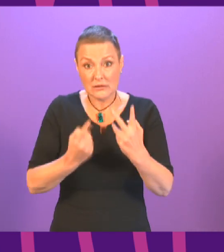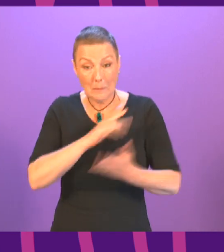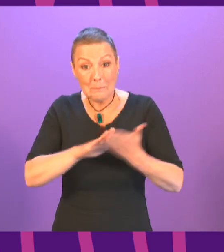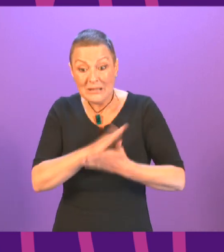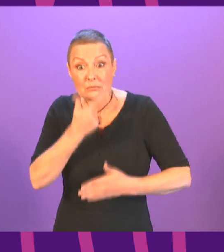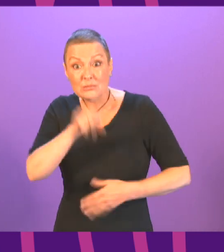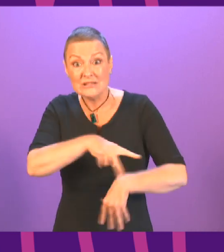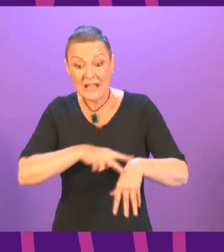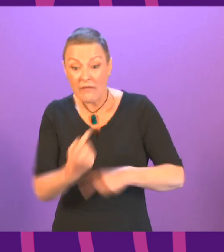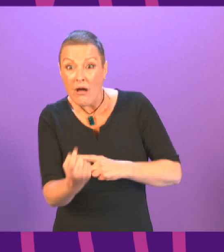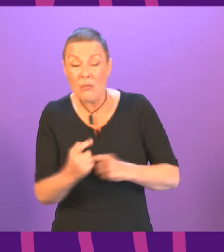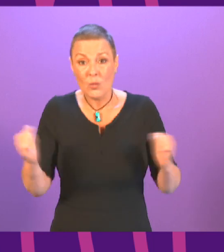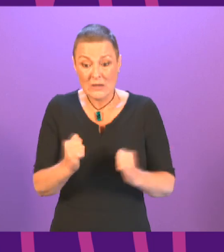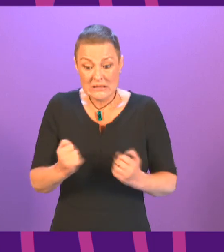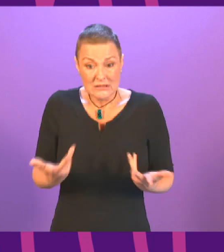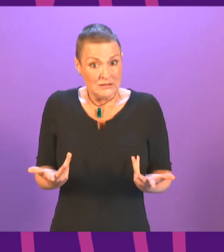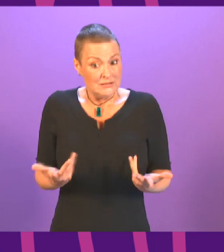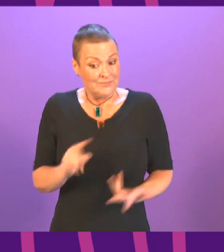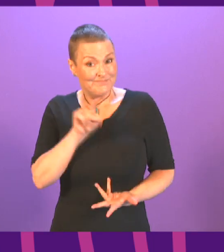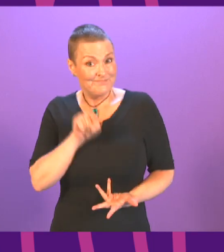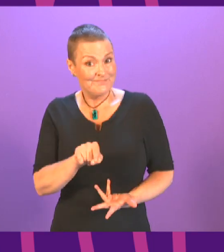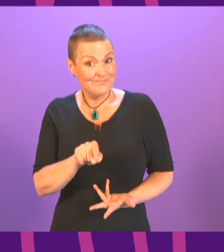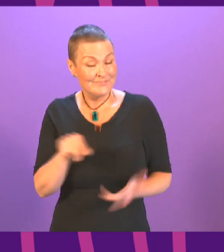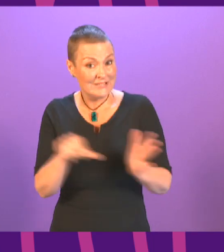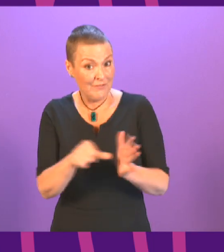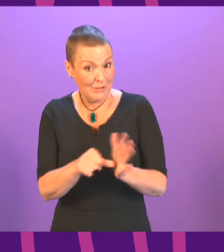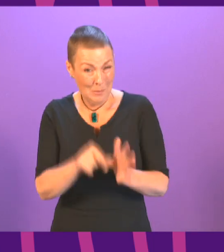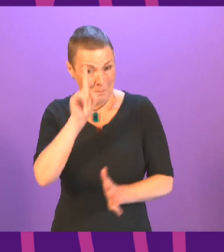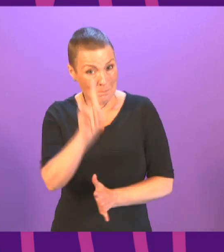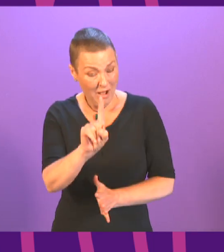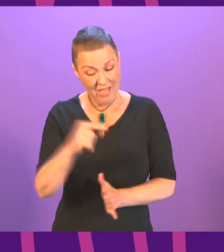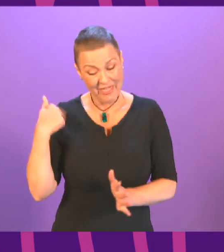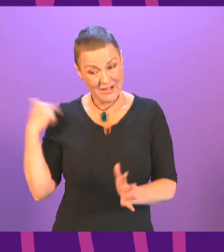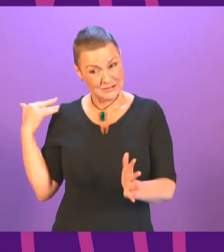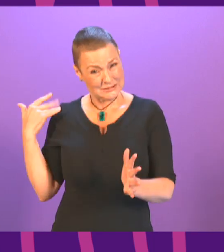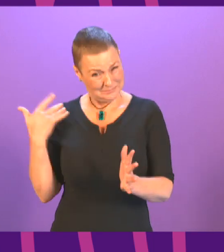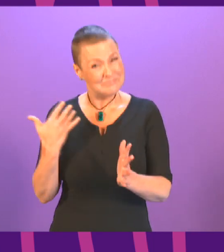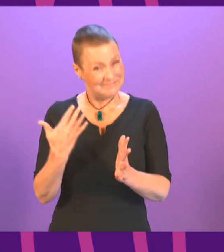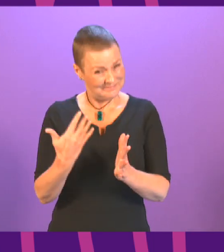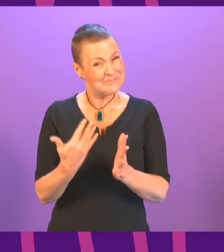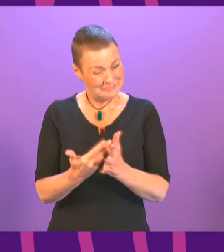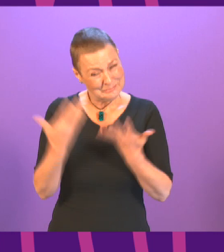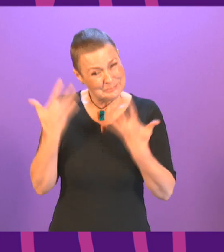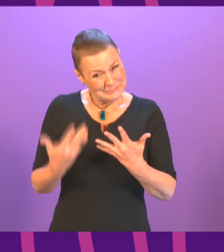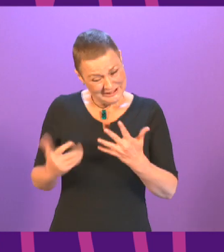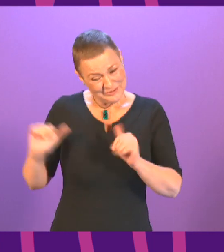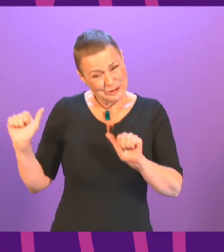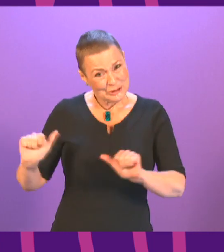staff, especially as we approach winter. However, that storm has been brewing for some time. Long before the pandemic, long waits